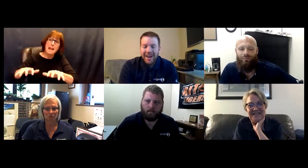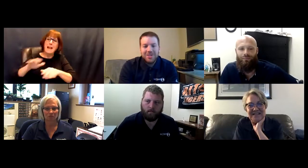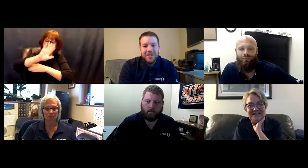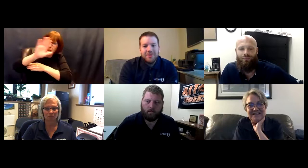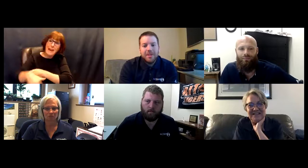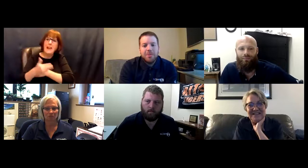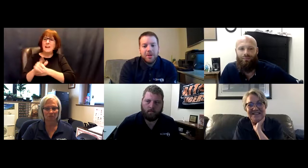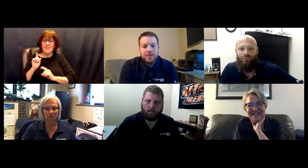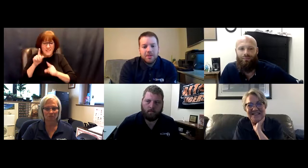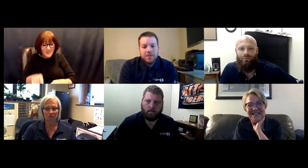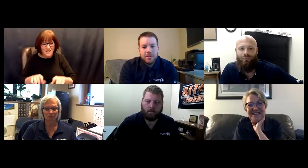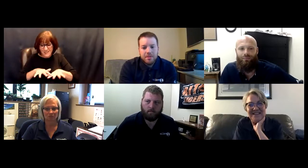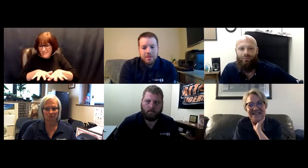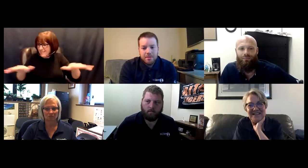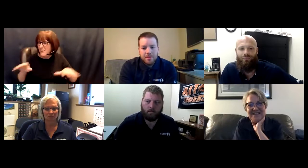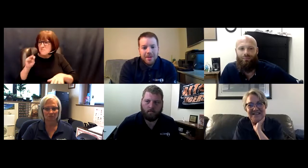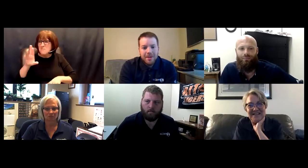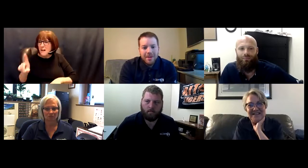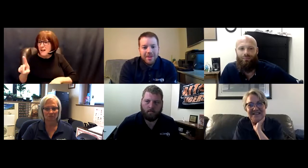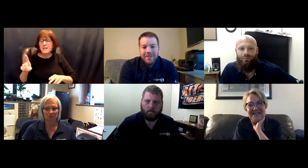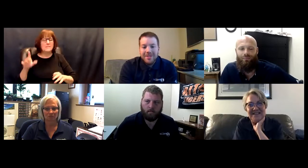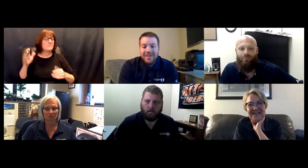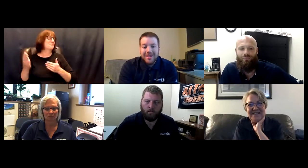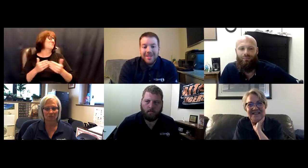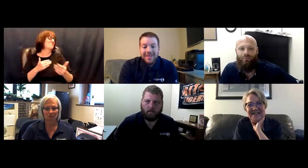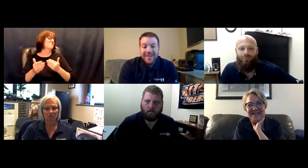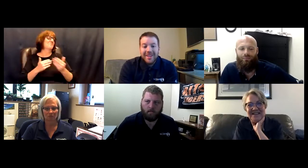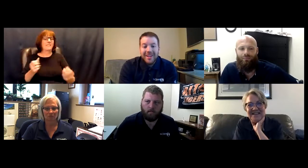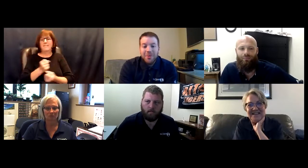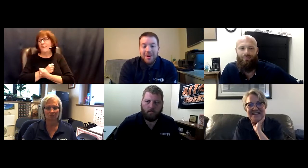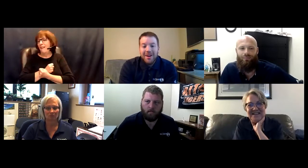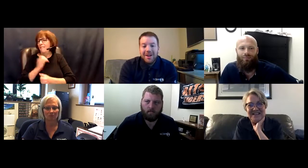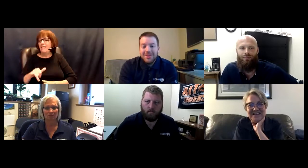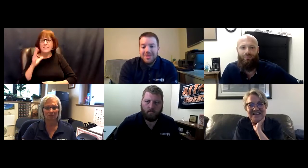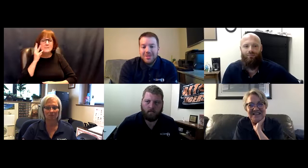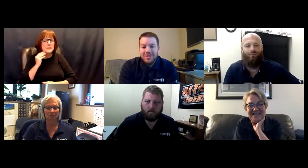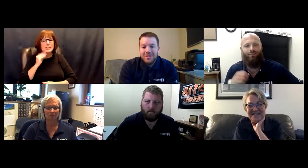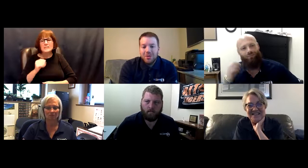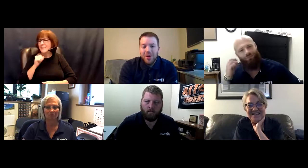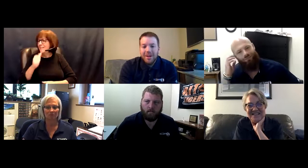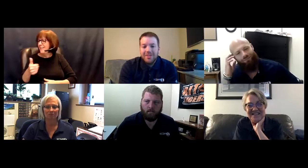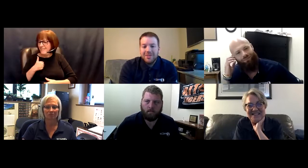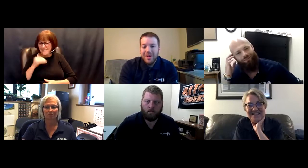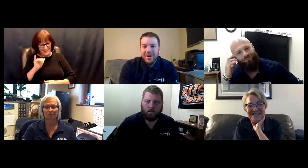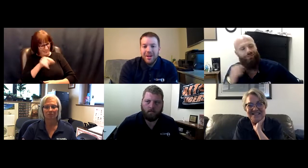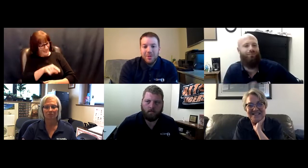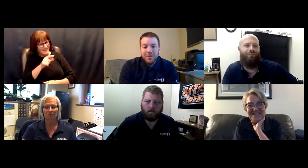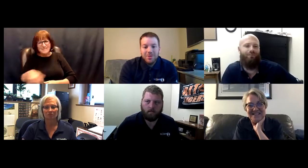I just love the experience, there's nothing like it anywhere else you walk into an area with